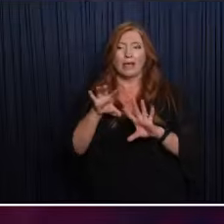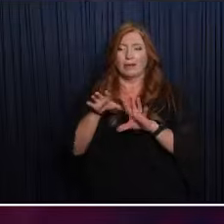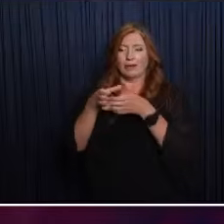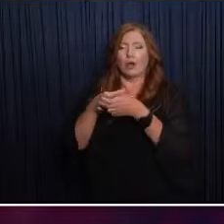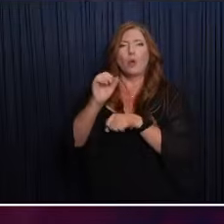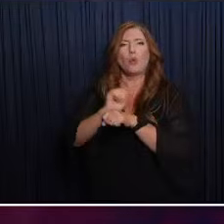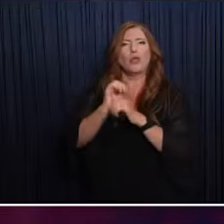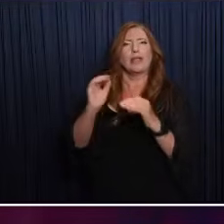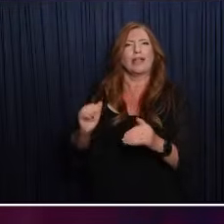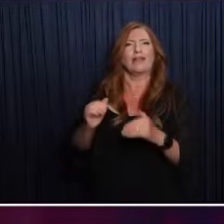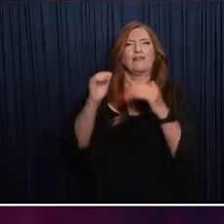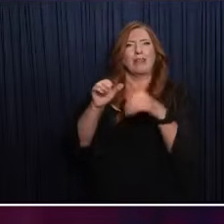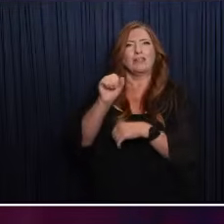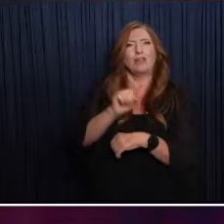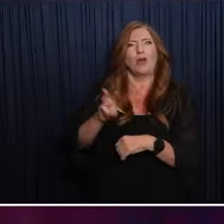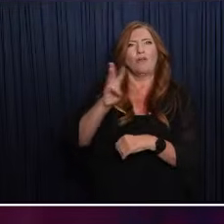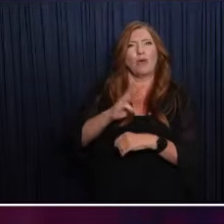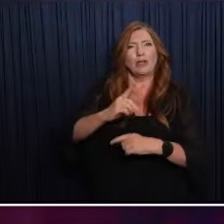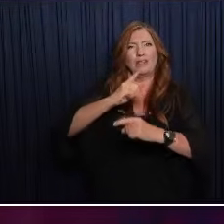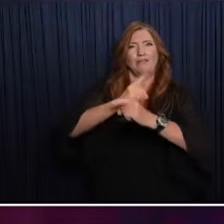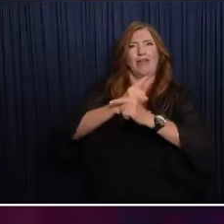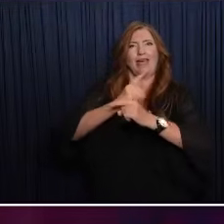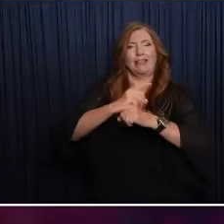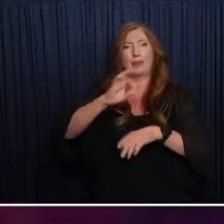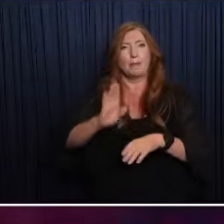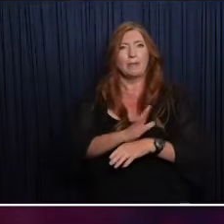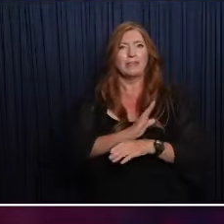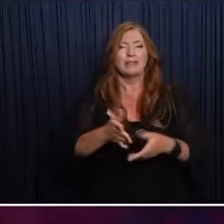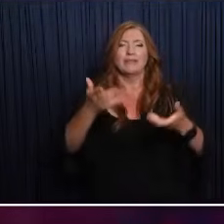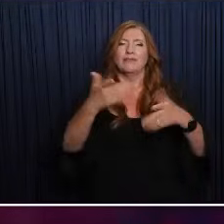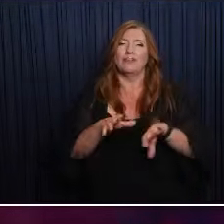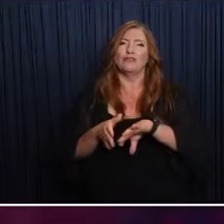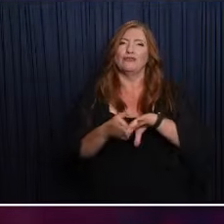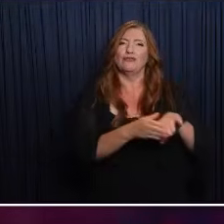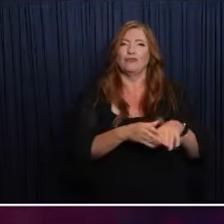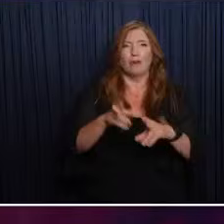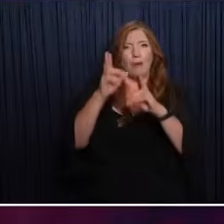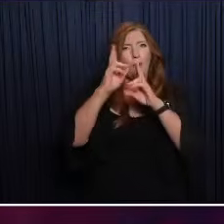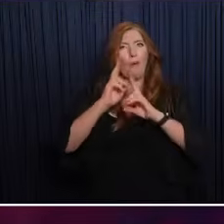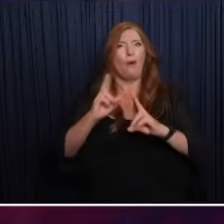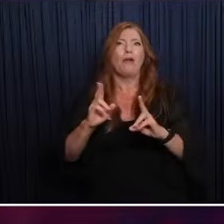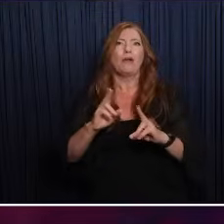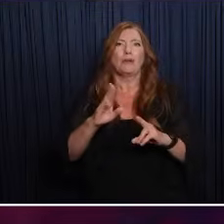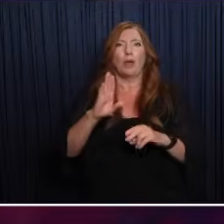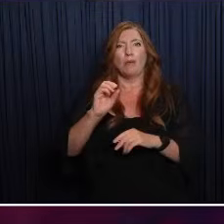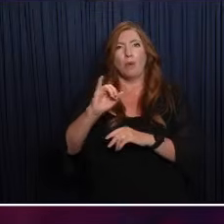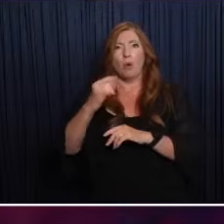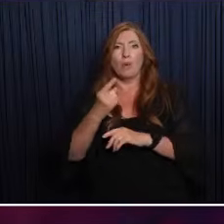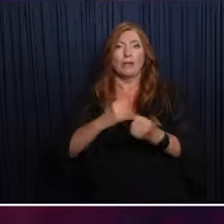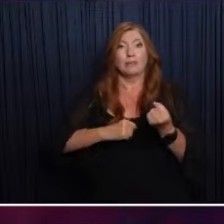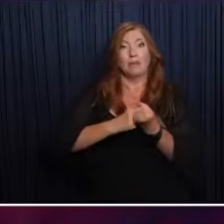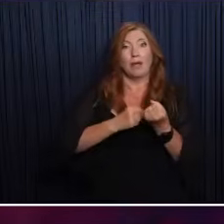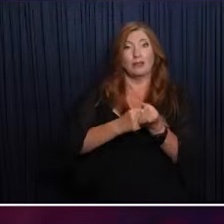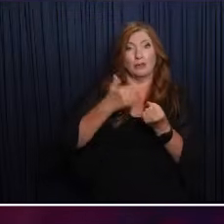CEO CULMINATING OF CEO OF A BOEING SUB SID DARE IN THE